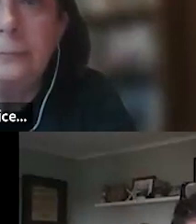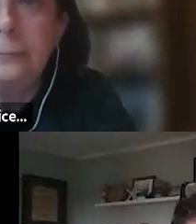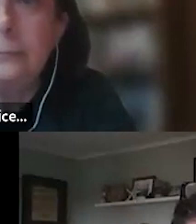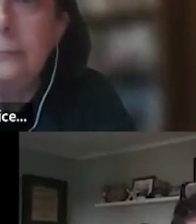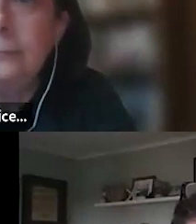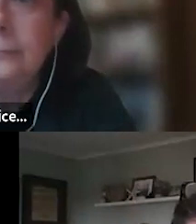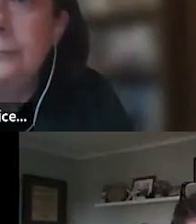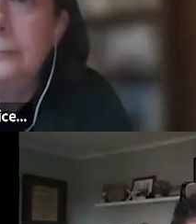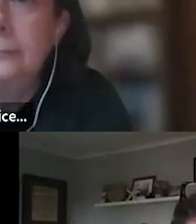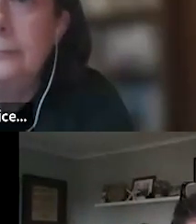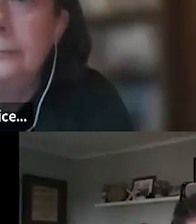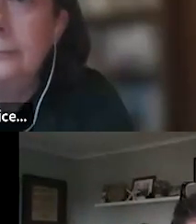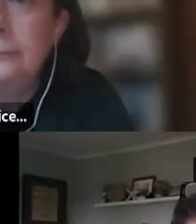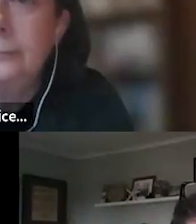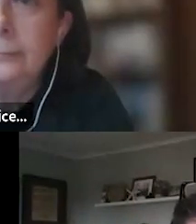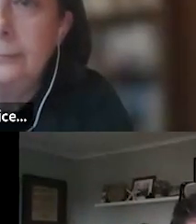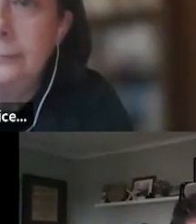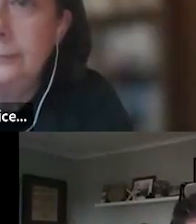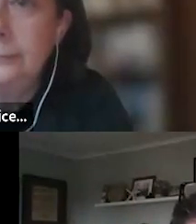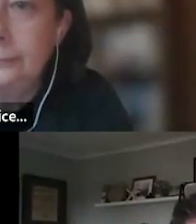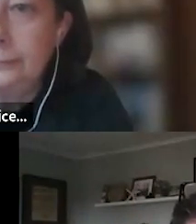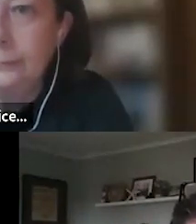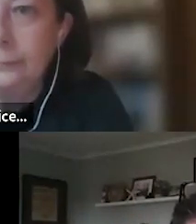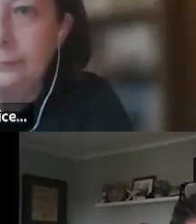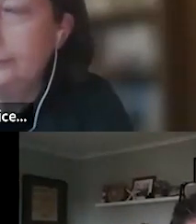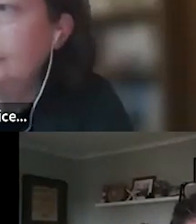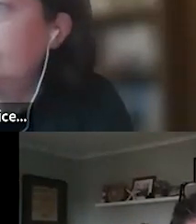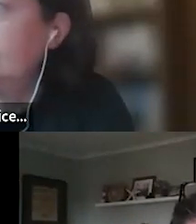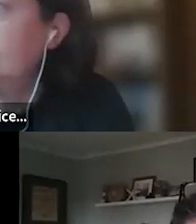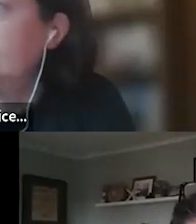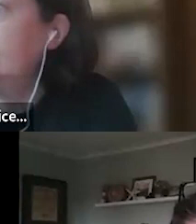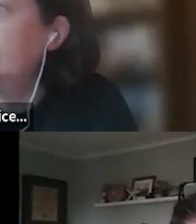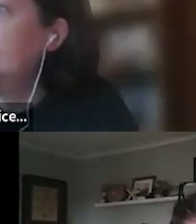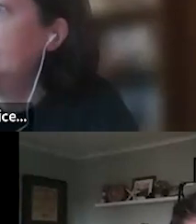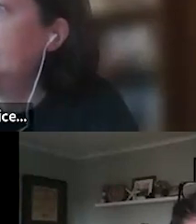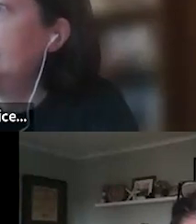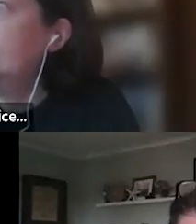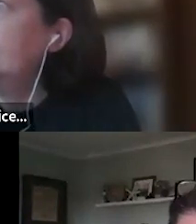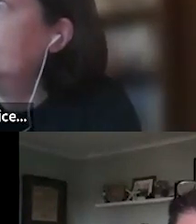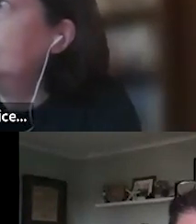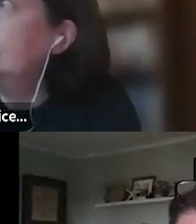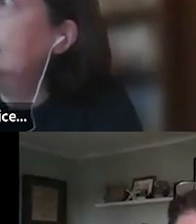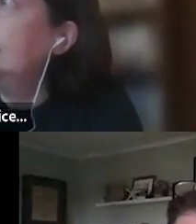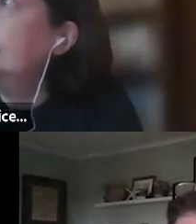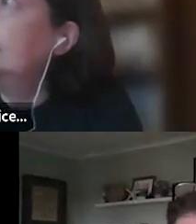And on that website, it will list the contact information for those organizations,